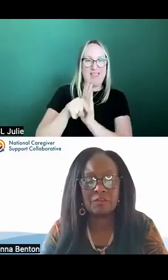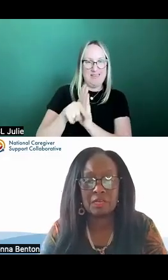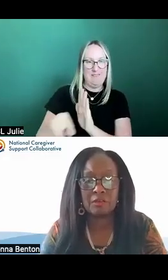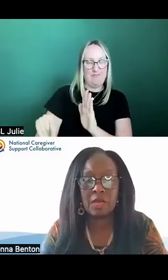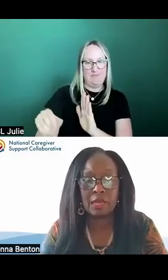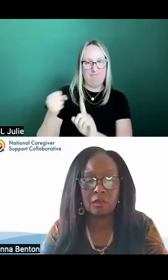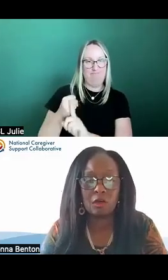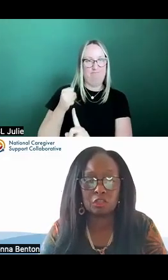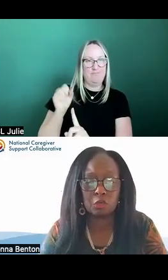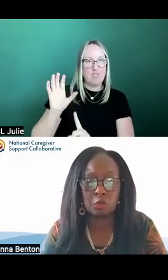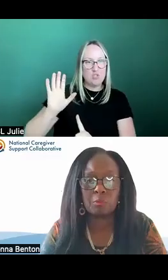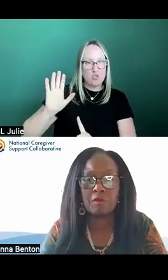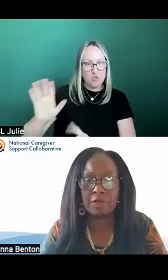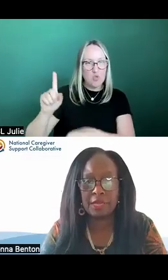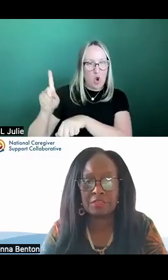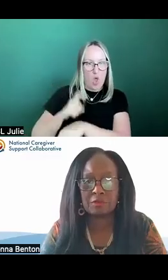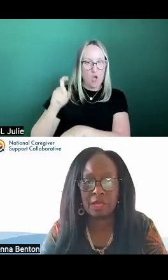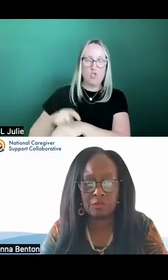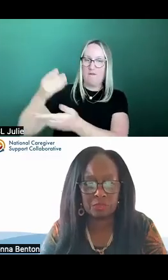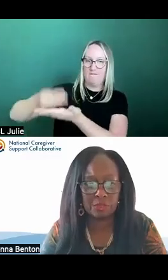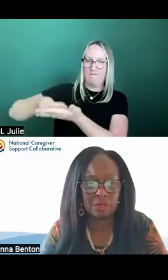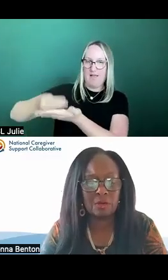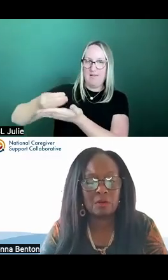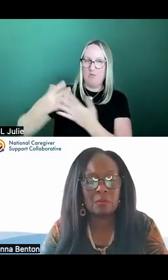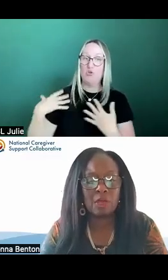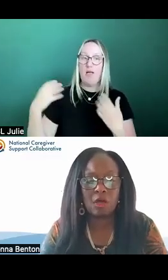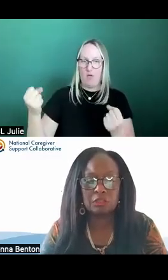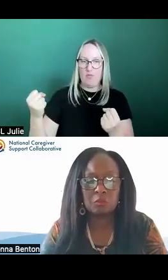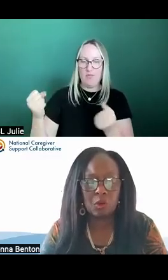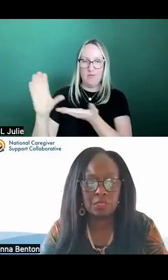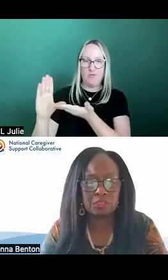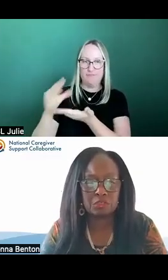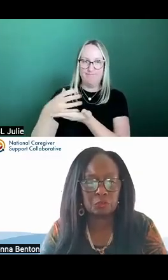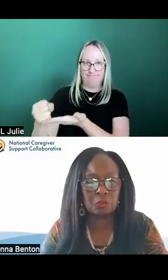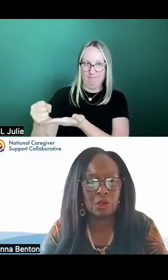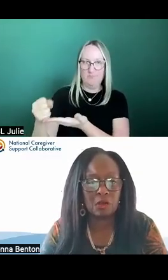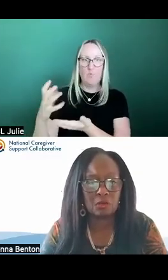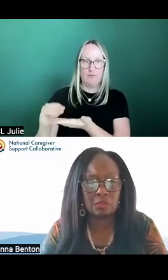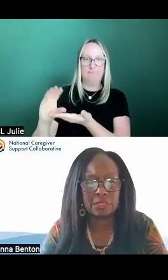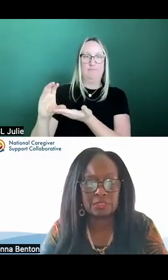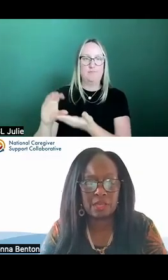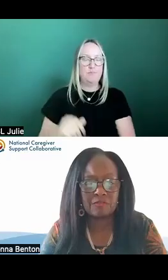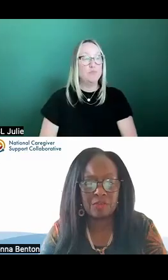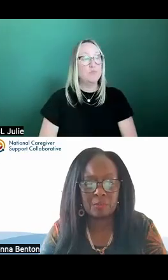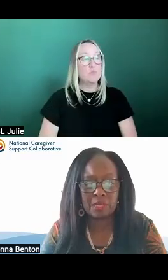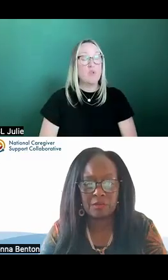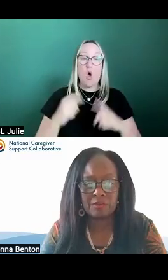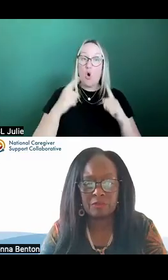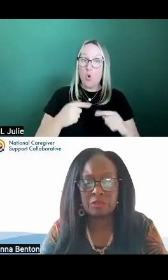near and long-term financial health. We also want to our goal is to have family caregivers